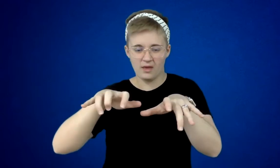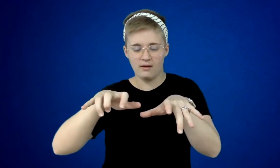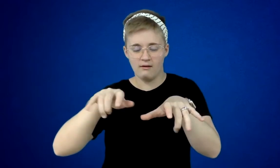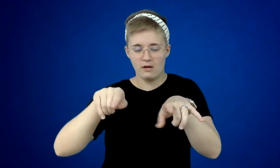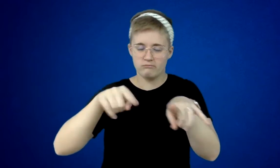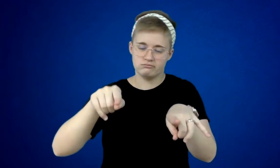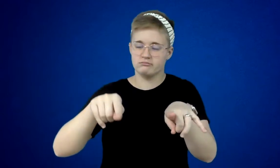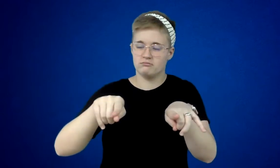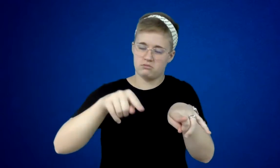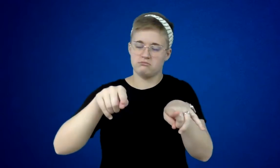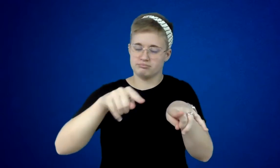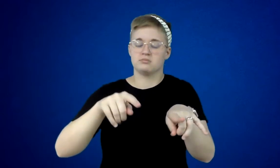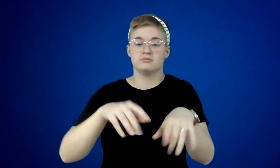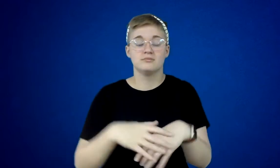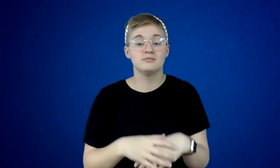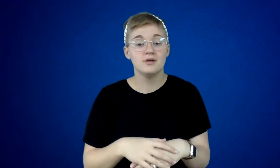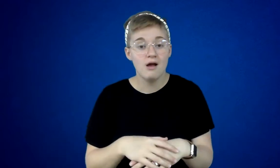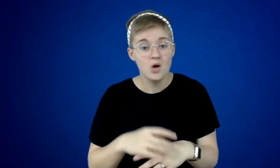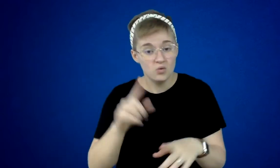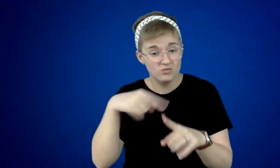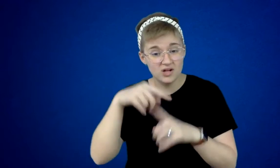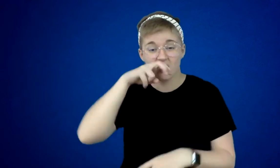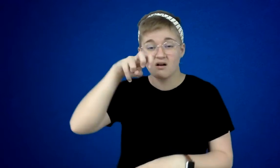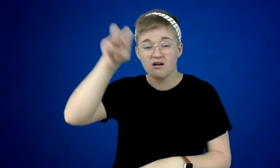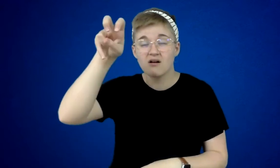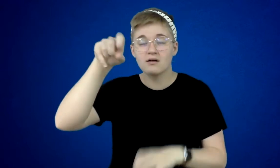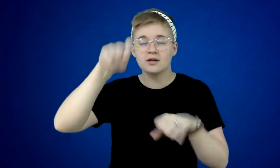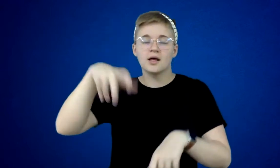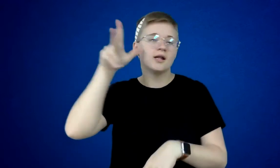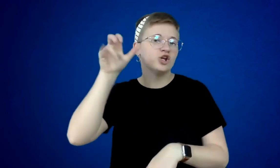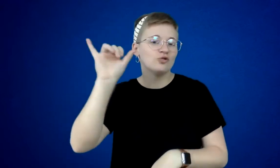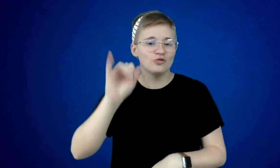his stomach growled long and loud, as if he was the hungriest man in the world.